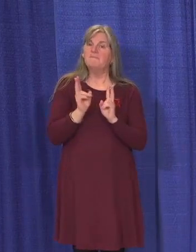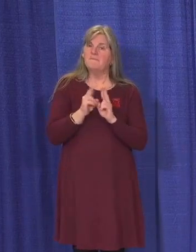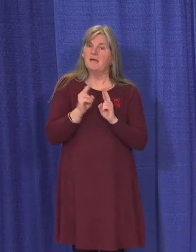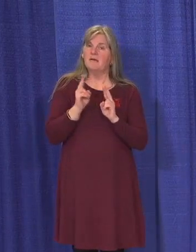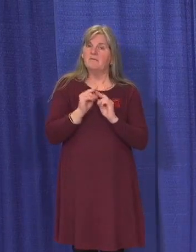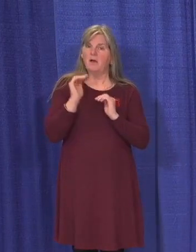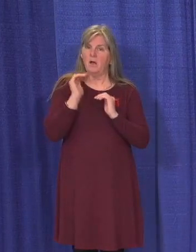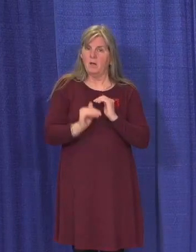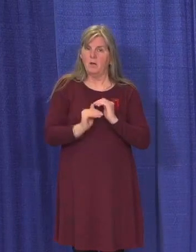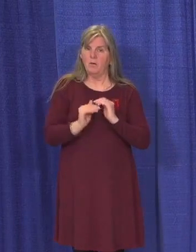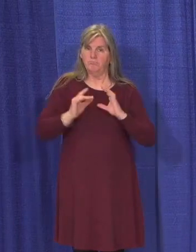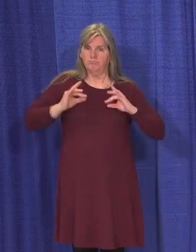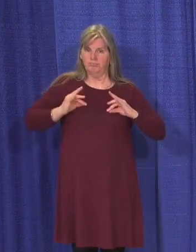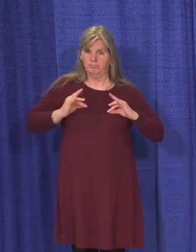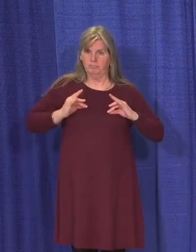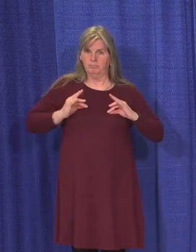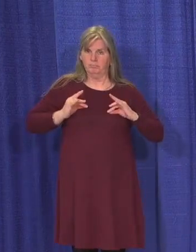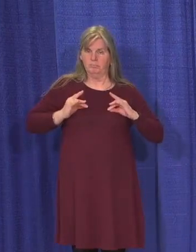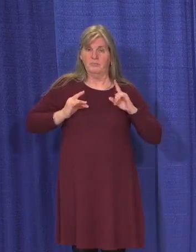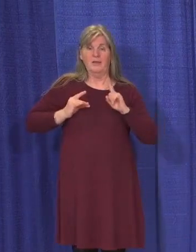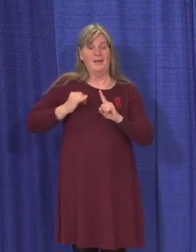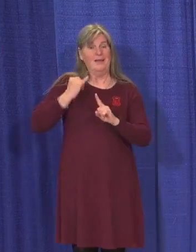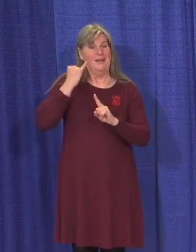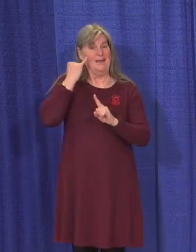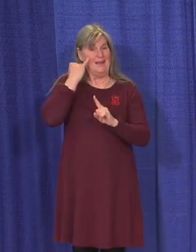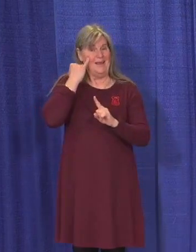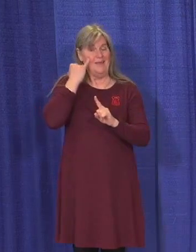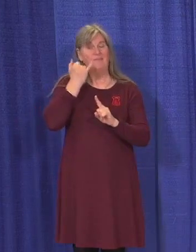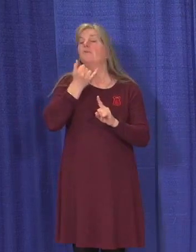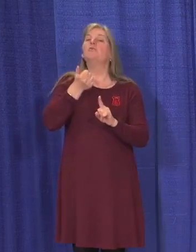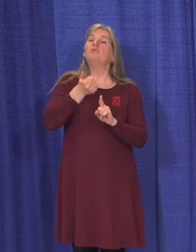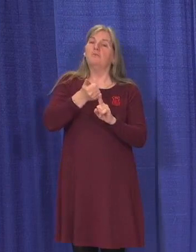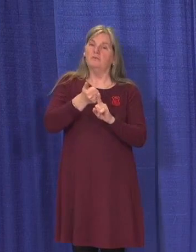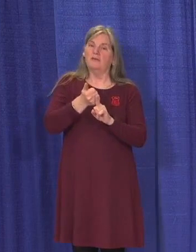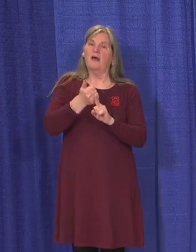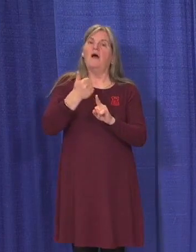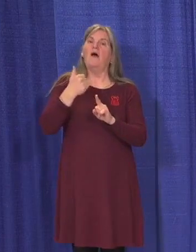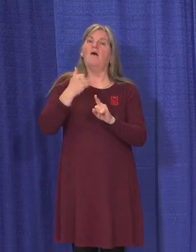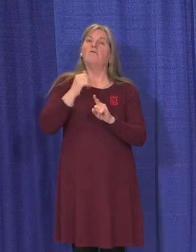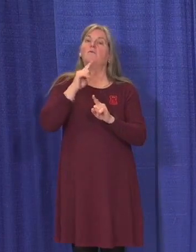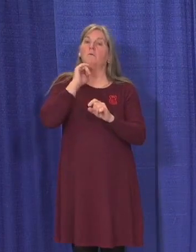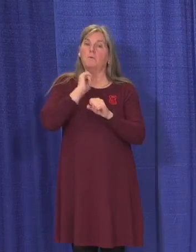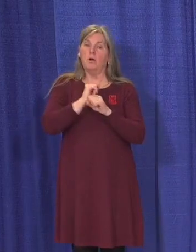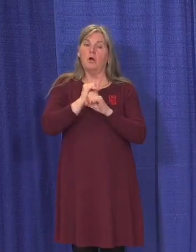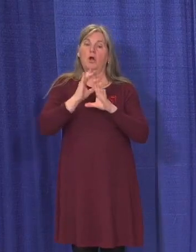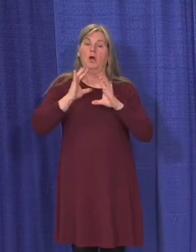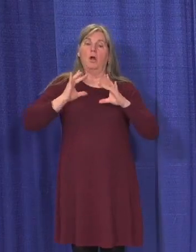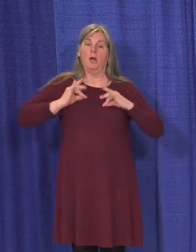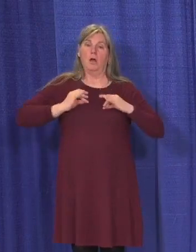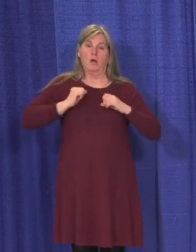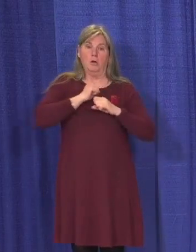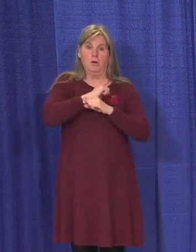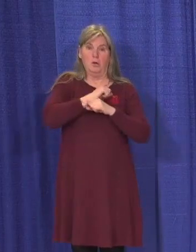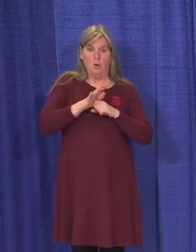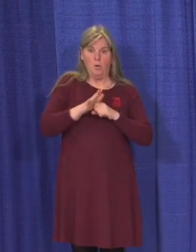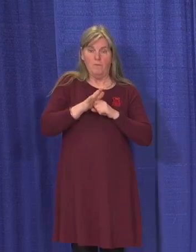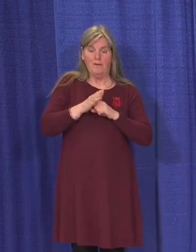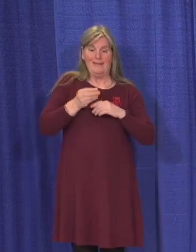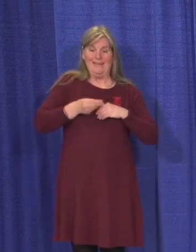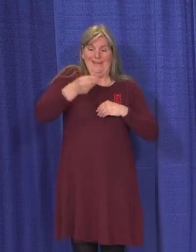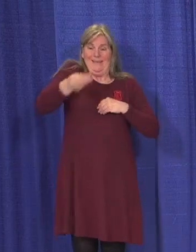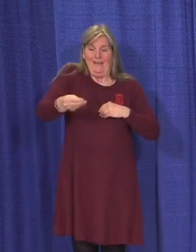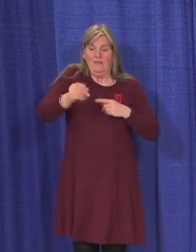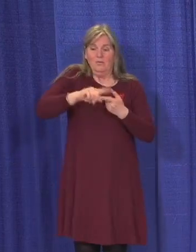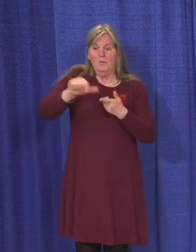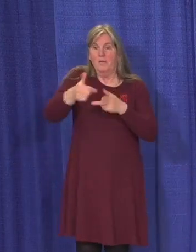It is more about recognizing